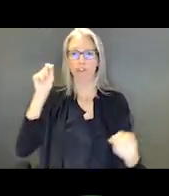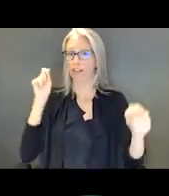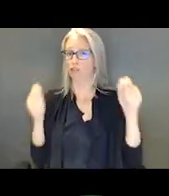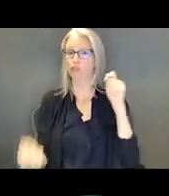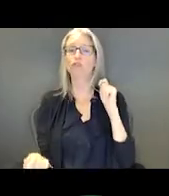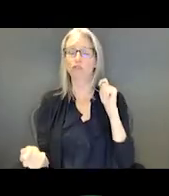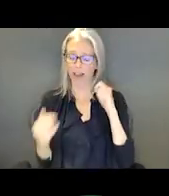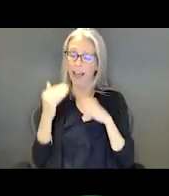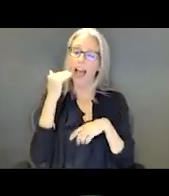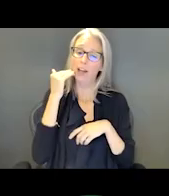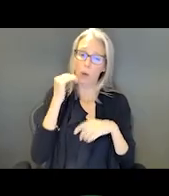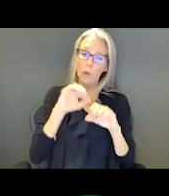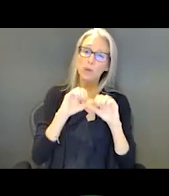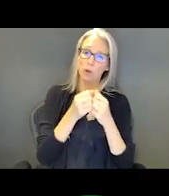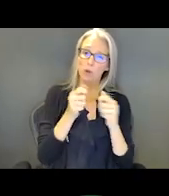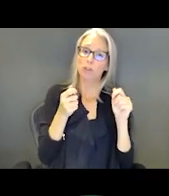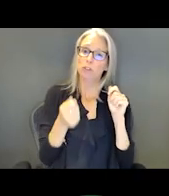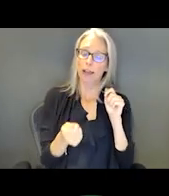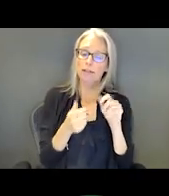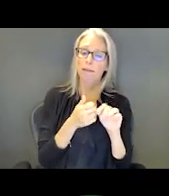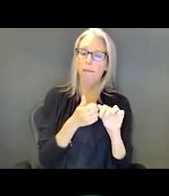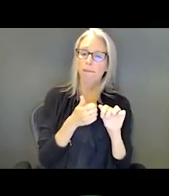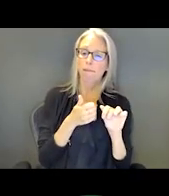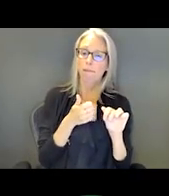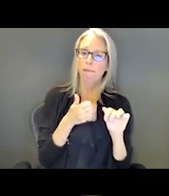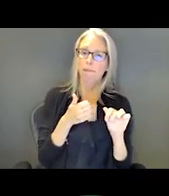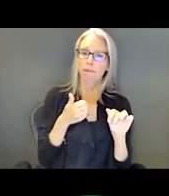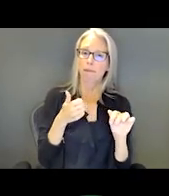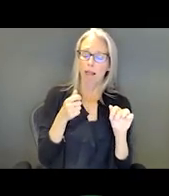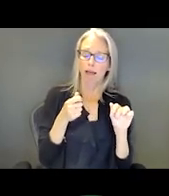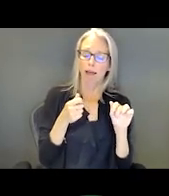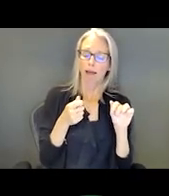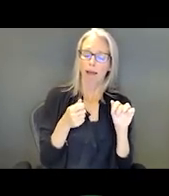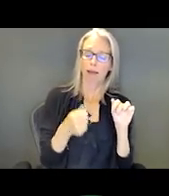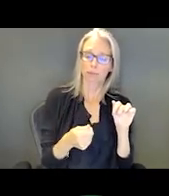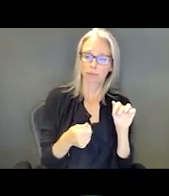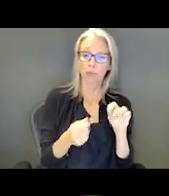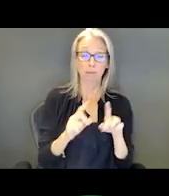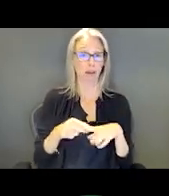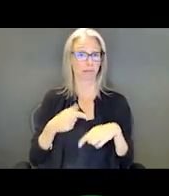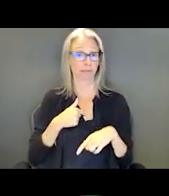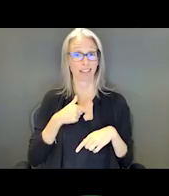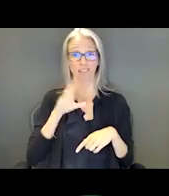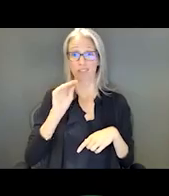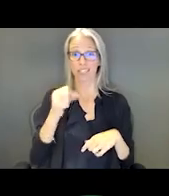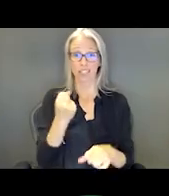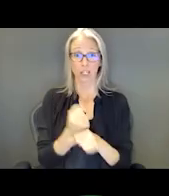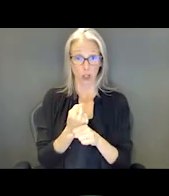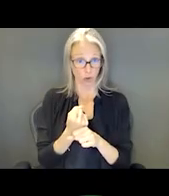over the last 50 years is that it takes commitment. And overcoming fears and apprehensions. So I really. Just really like to acknowledge